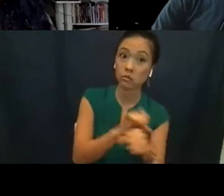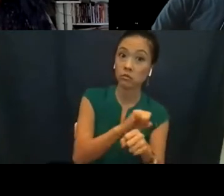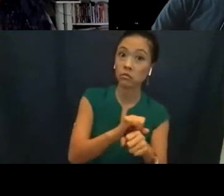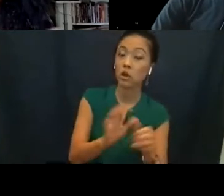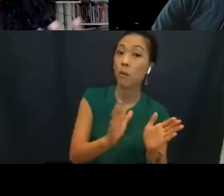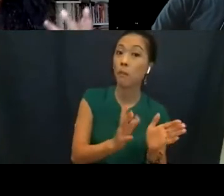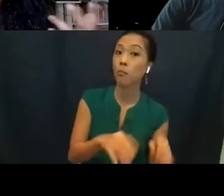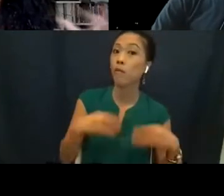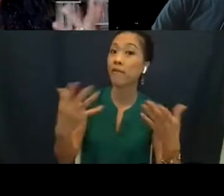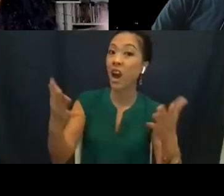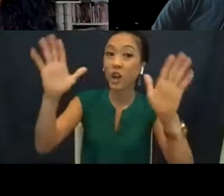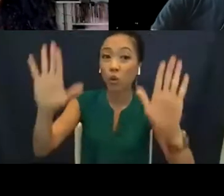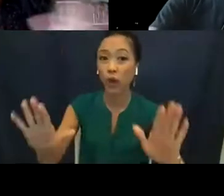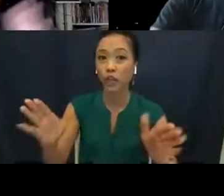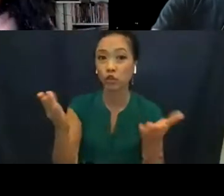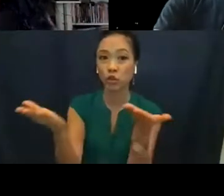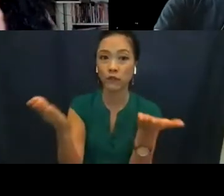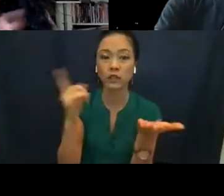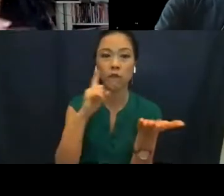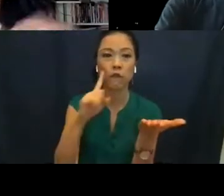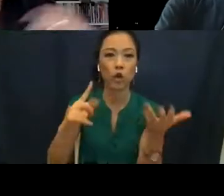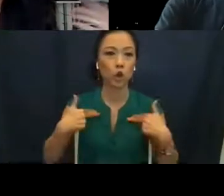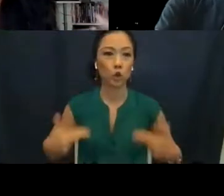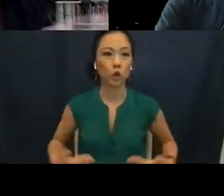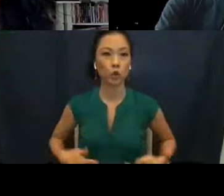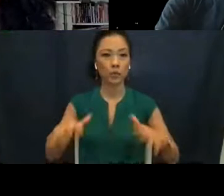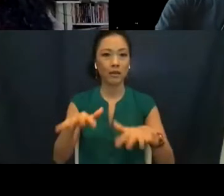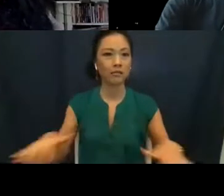just not only the art making and the products, but the